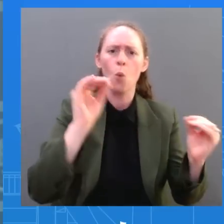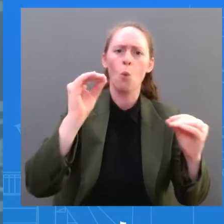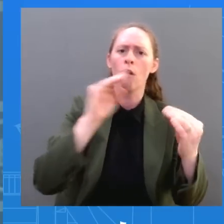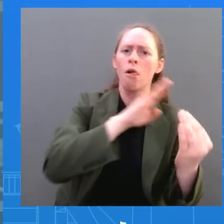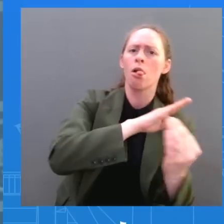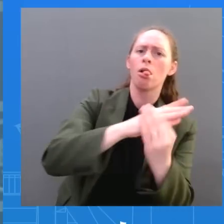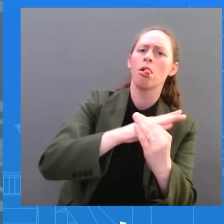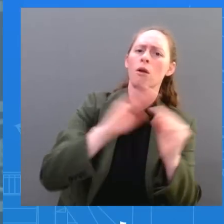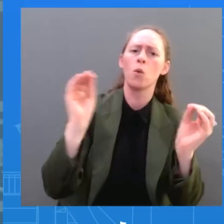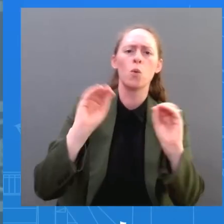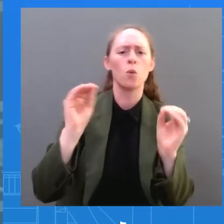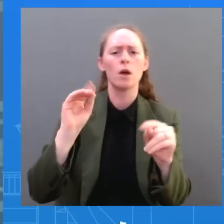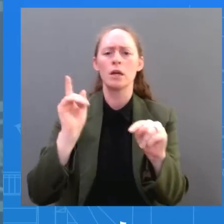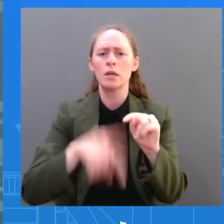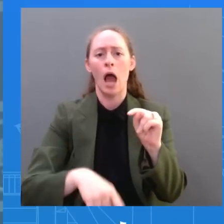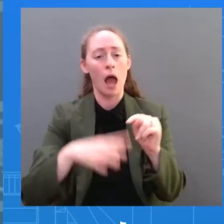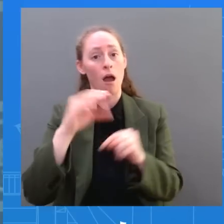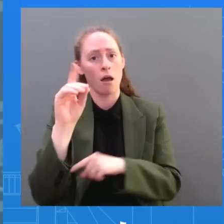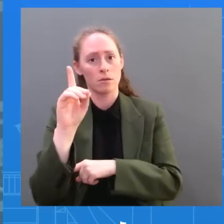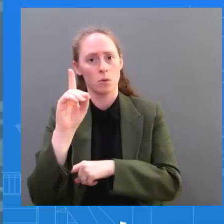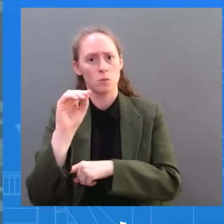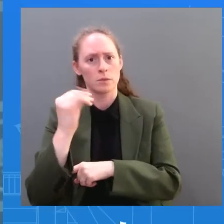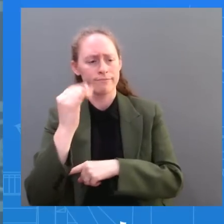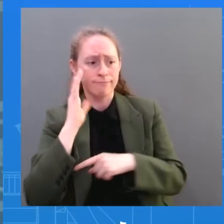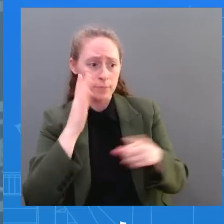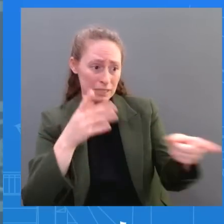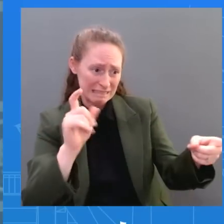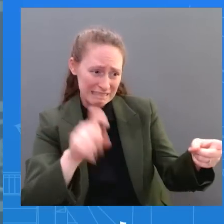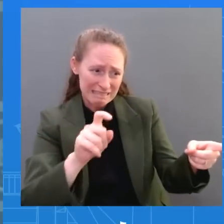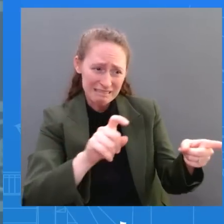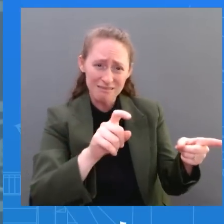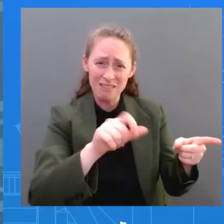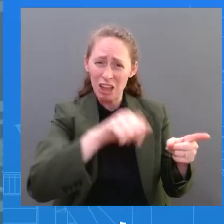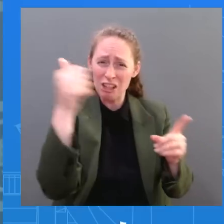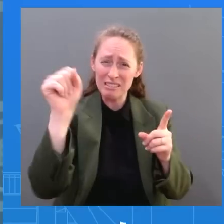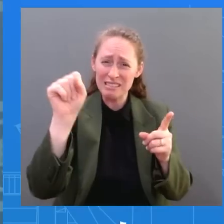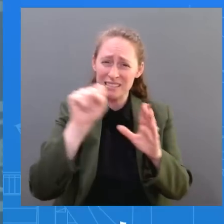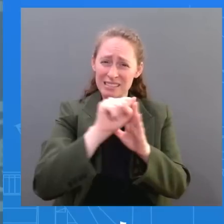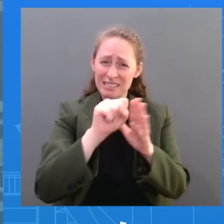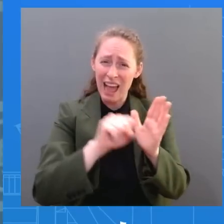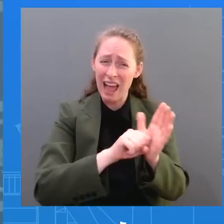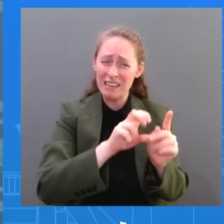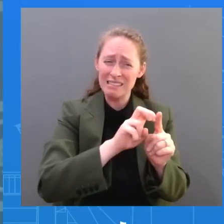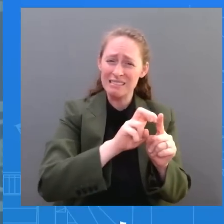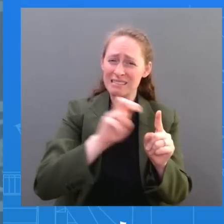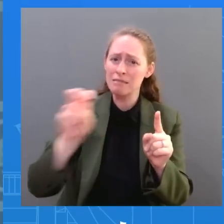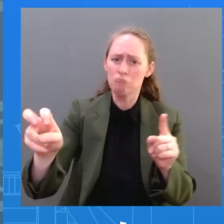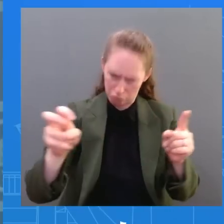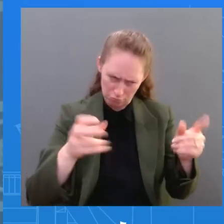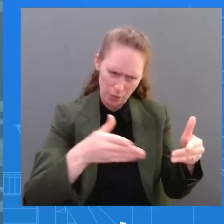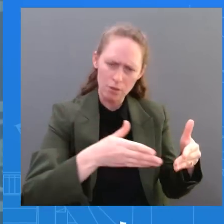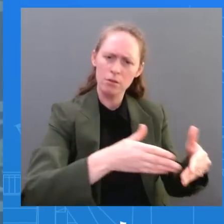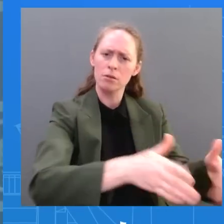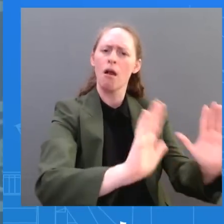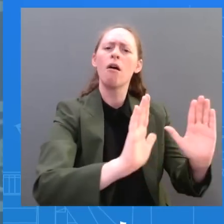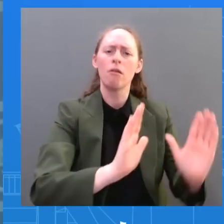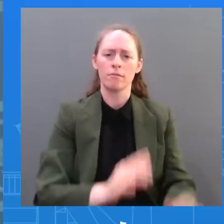because they have to make a decision on their health. And those are things that actually matter. There's more work to do. He's going to look at everything